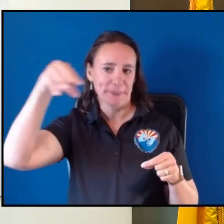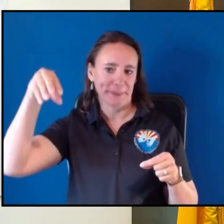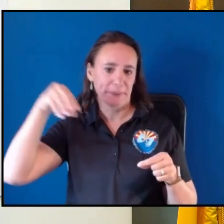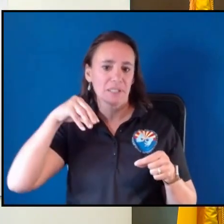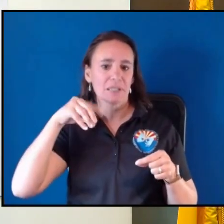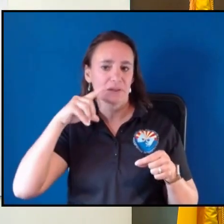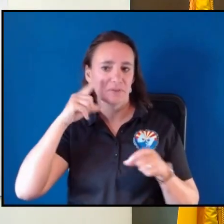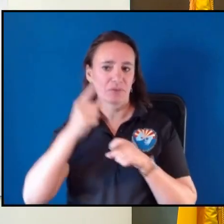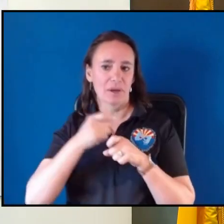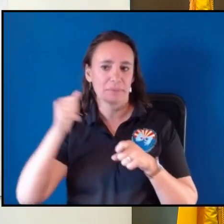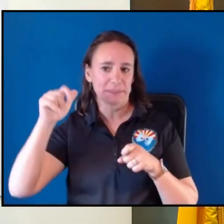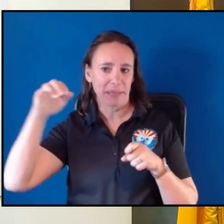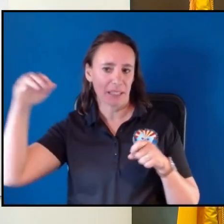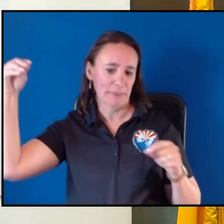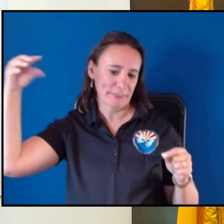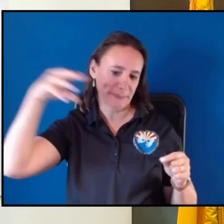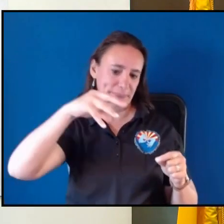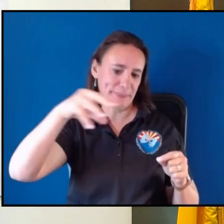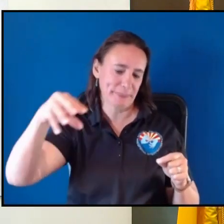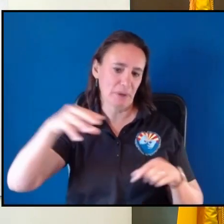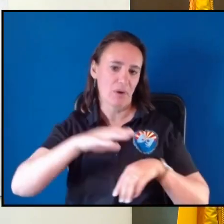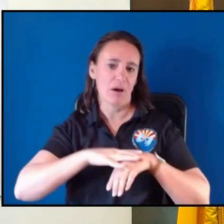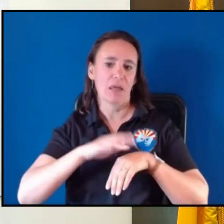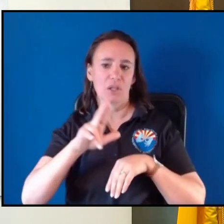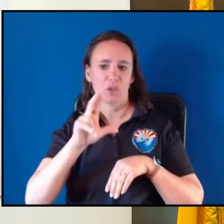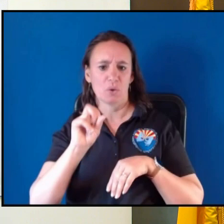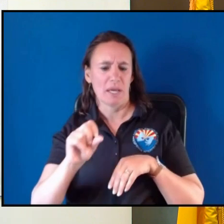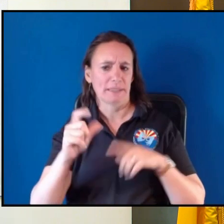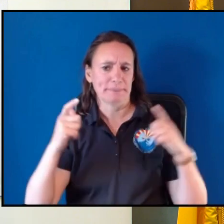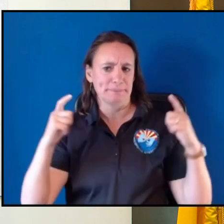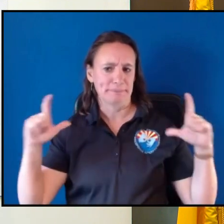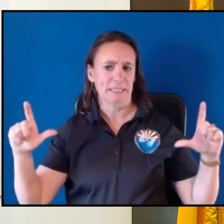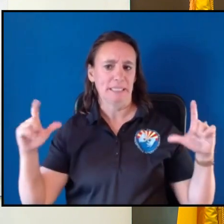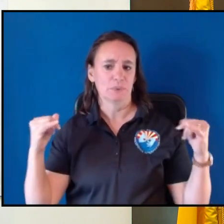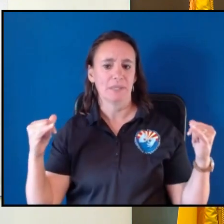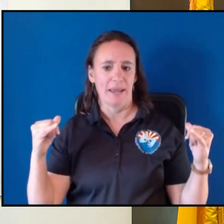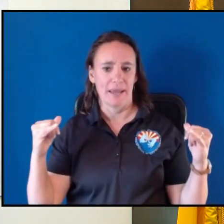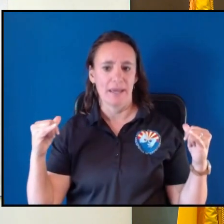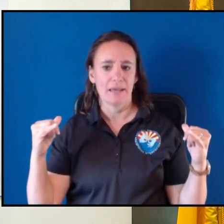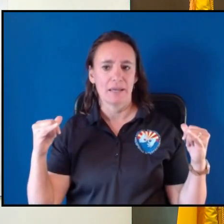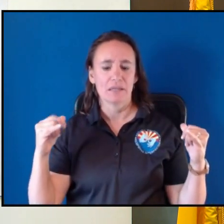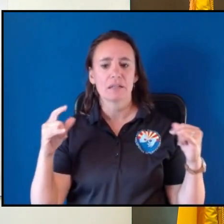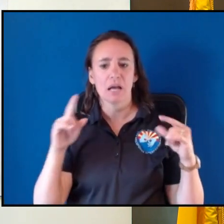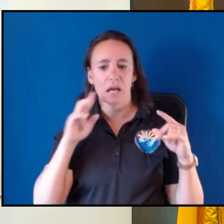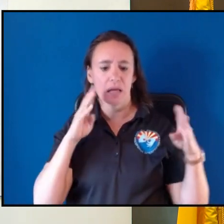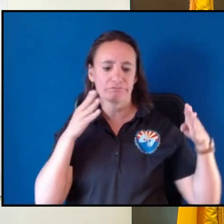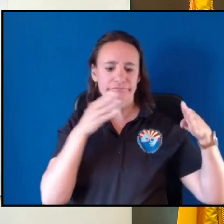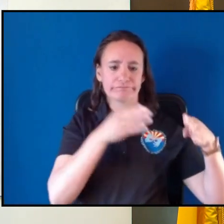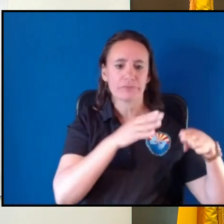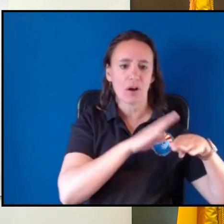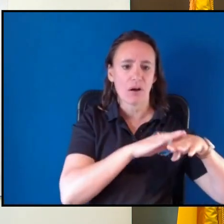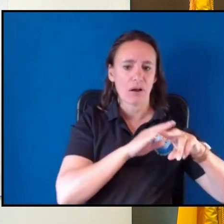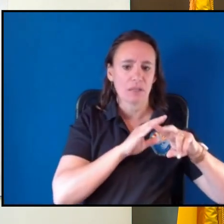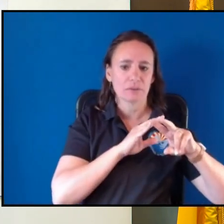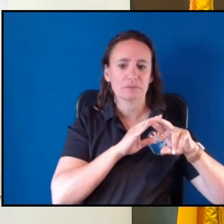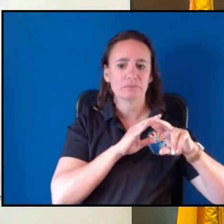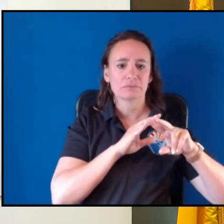We've got the big picture so far today. So, we're looking, let's focus out in the Atlantic, even though it has nothing to do with where we're at here. Just something interesting to look at.